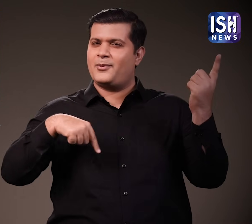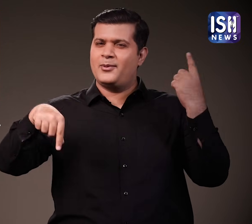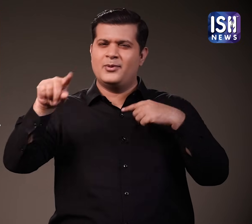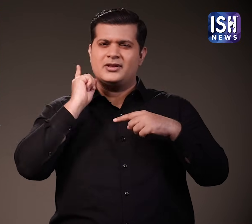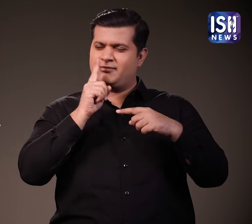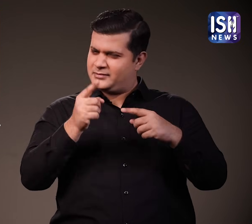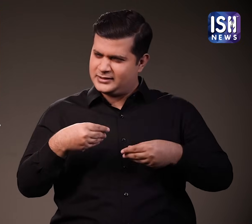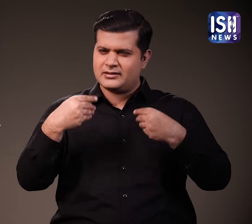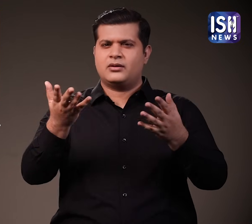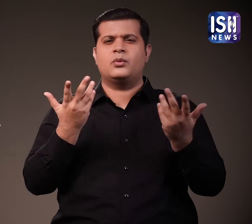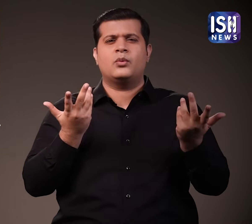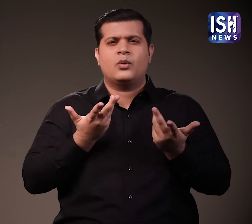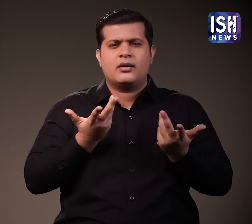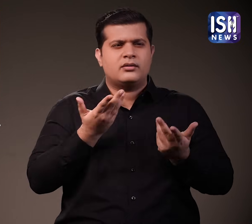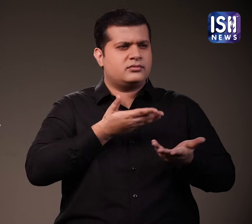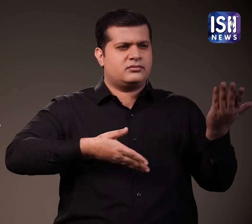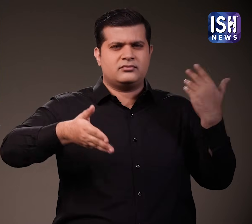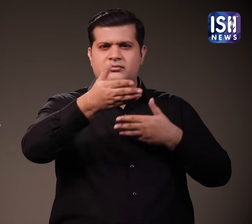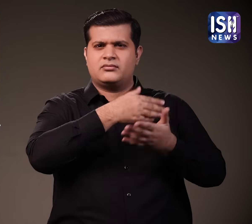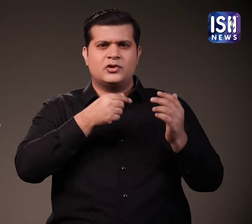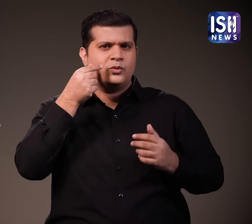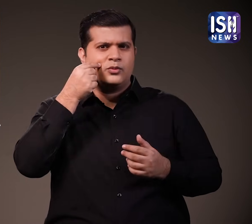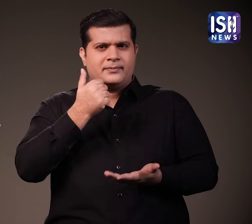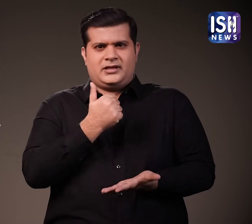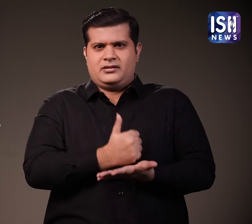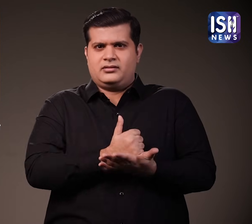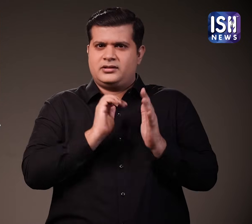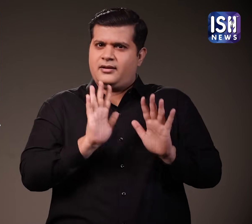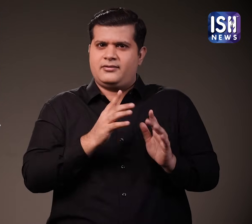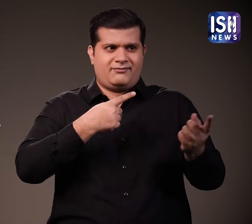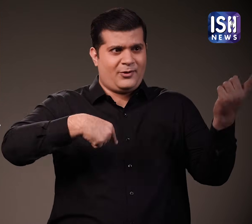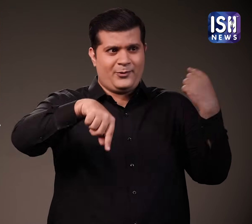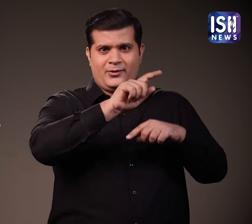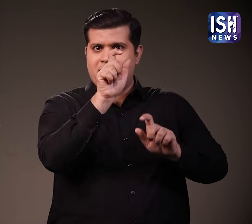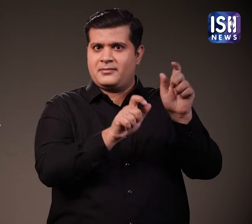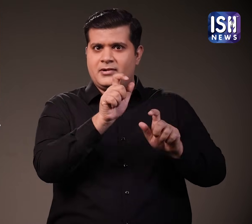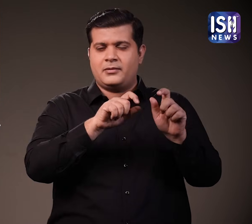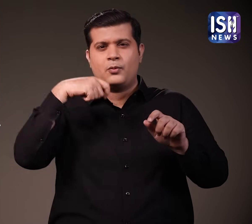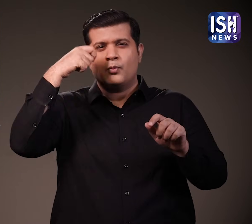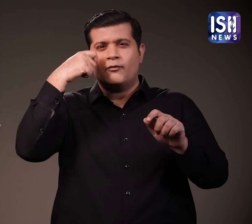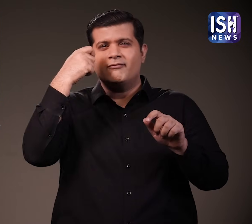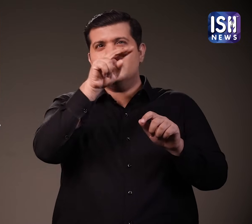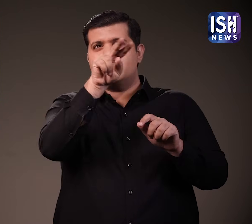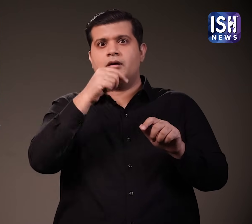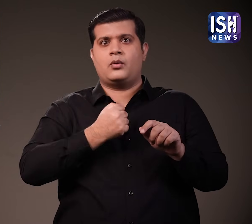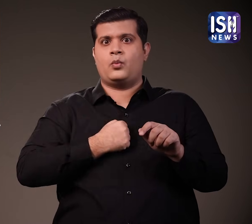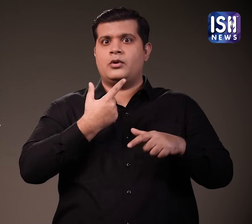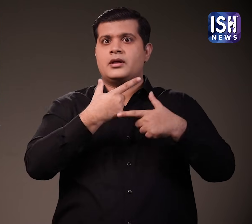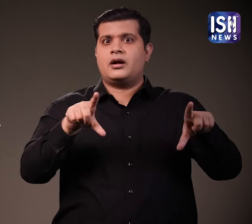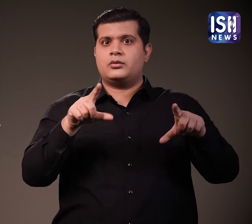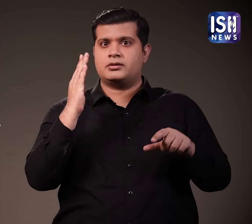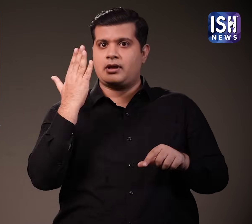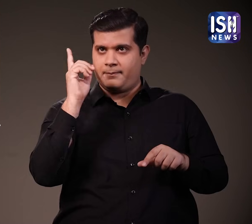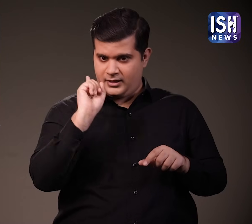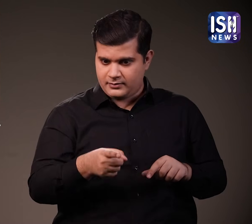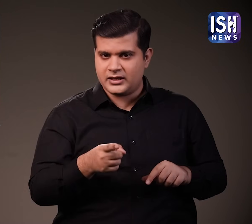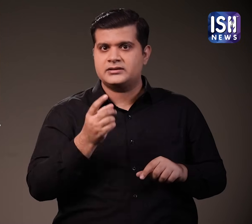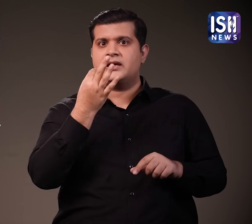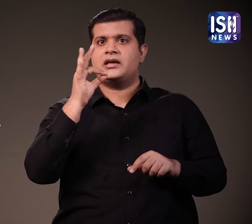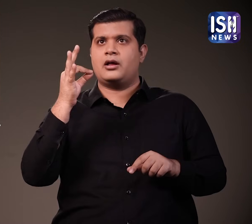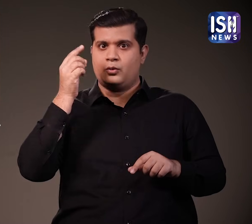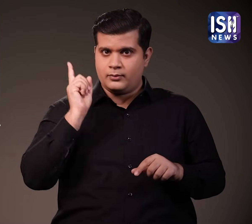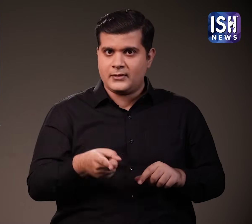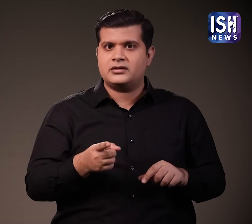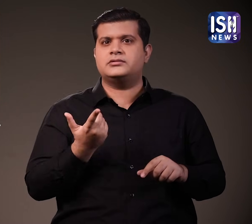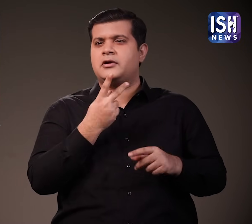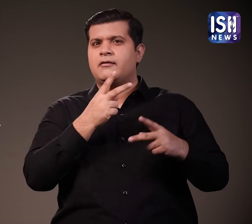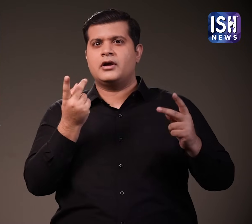This is a must for the Deaf. Watching a movie in one's native language is their human right. Like movies must be in Tamil, Telugu, etc.